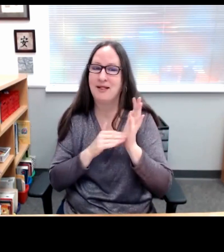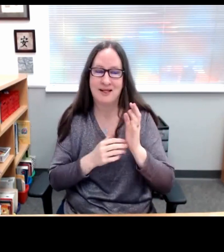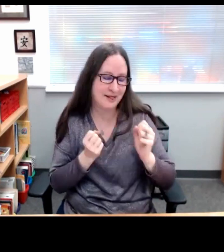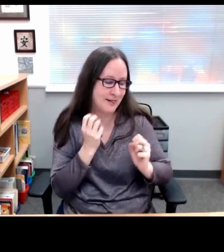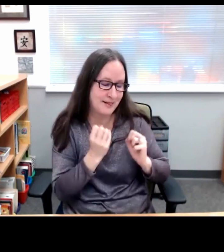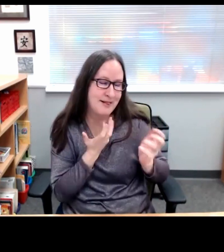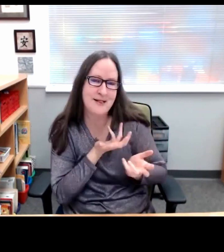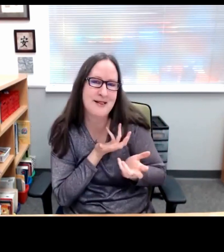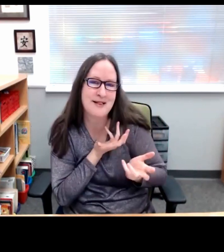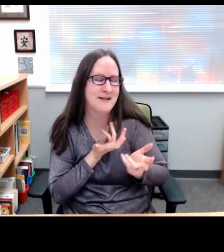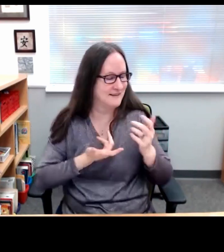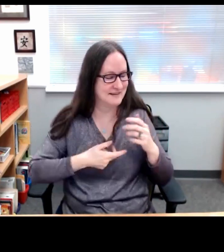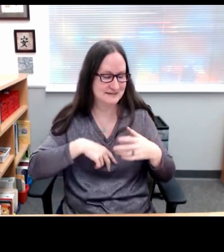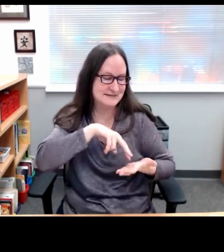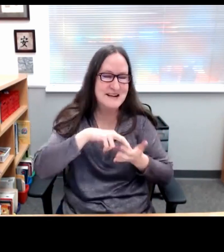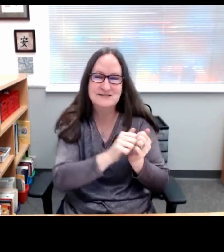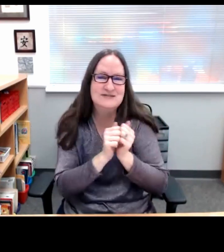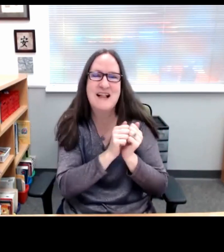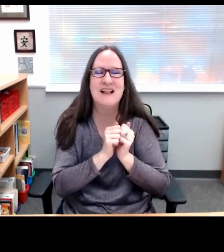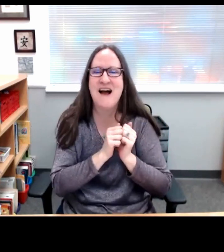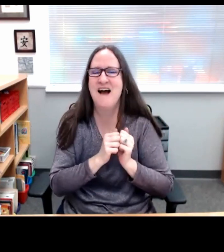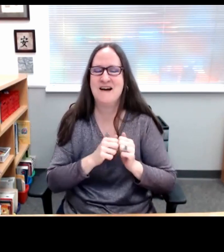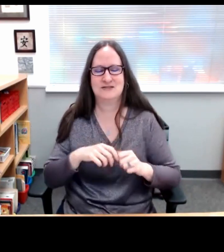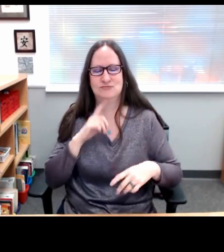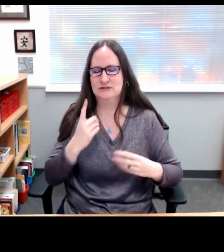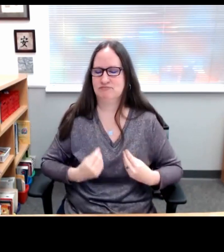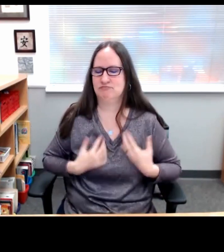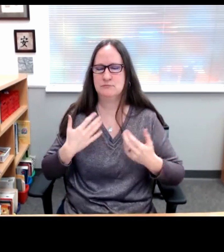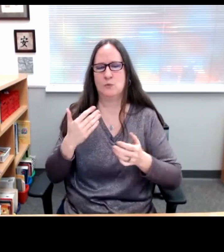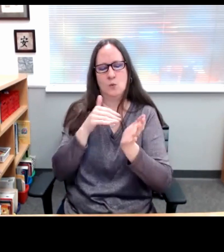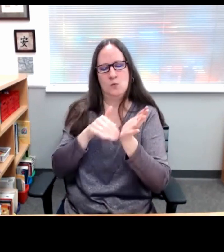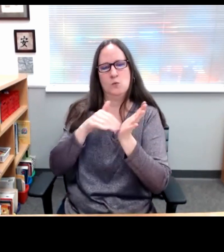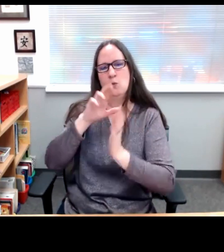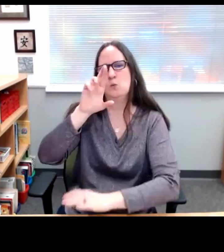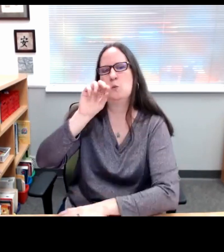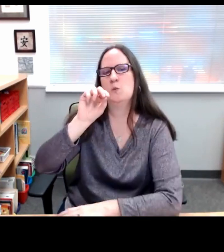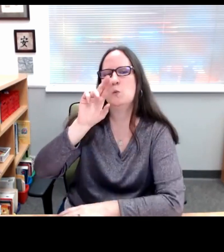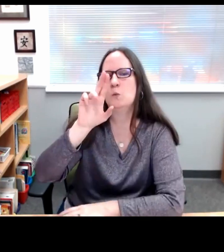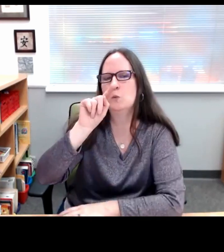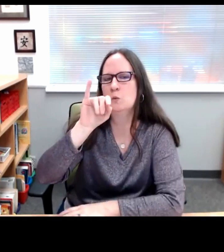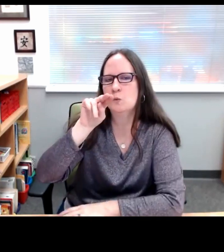the same thing as signing. It's repetitive. You do it over and over and make it a routine. And that's